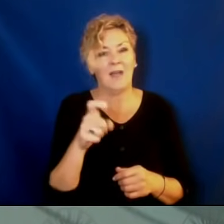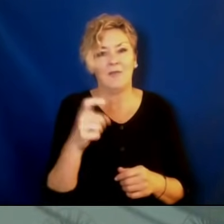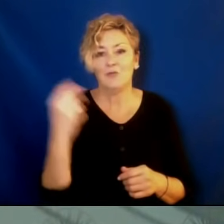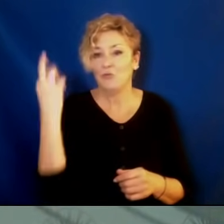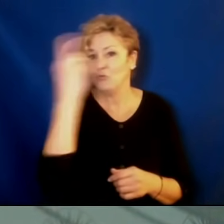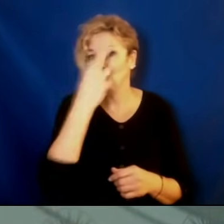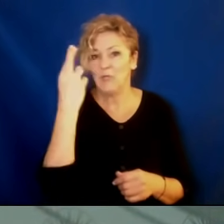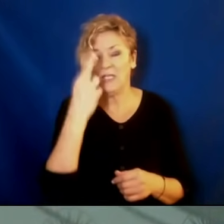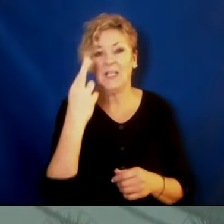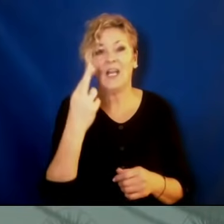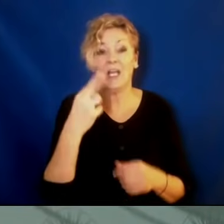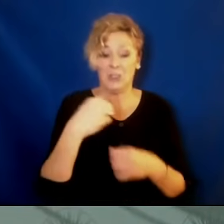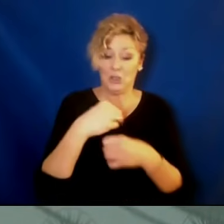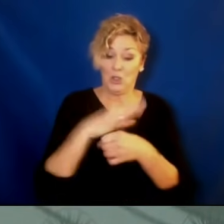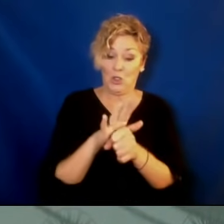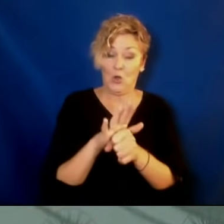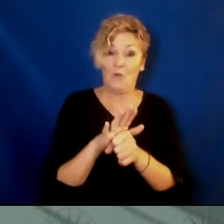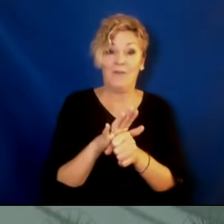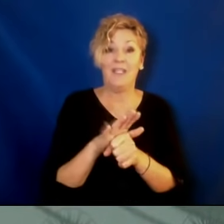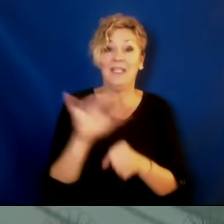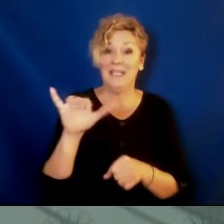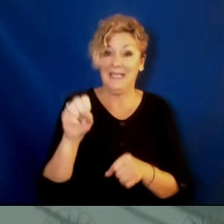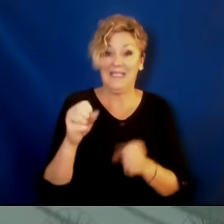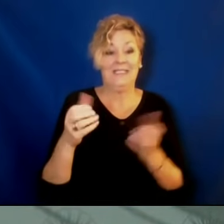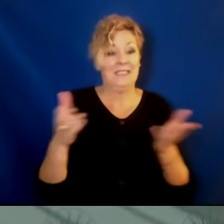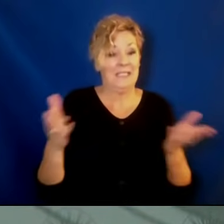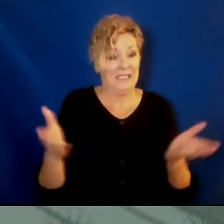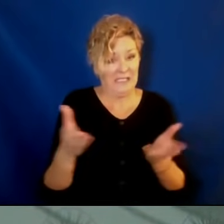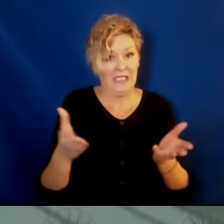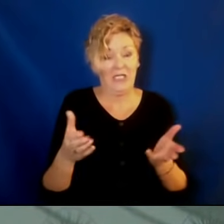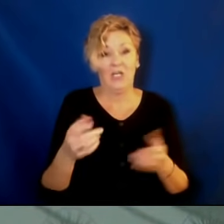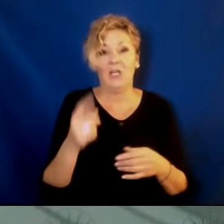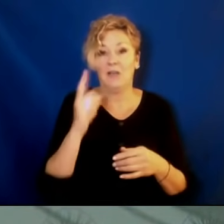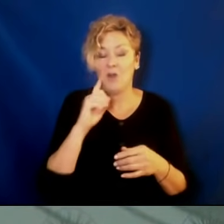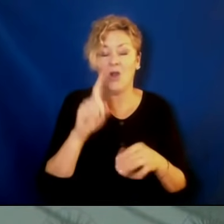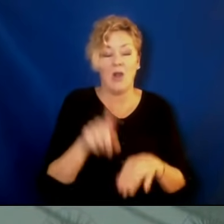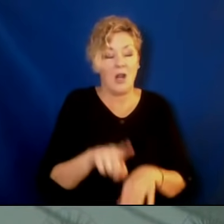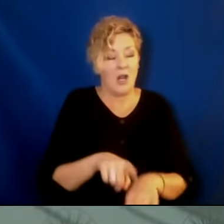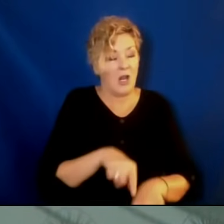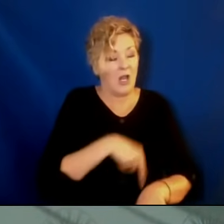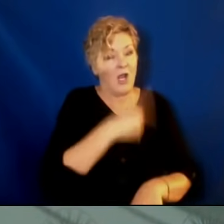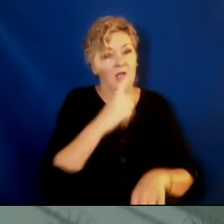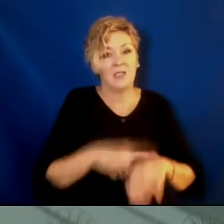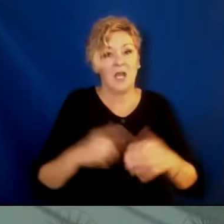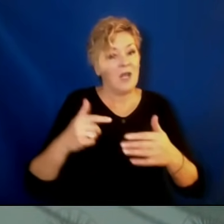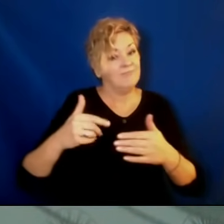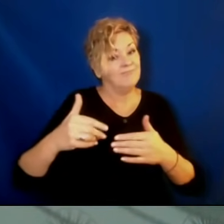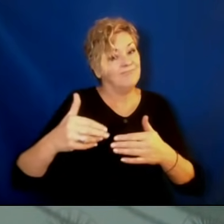I can imagine the frustration of the millions of British Colombians who are following the rules at that conduct.